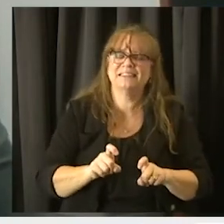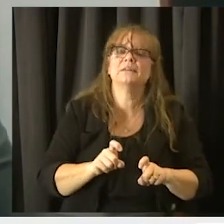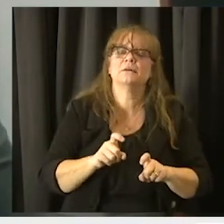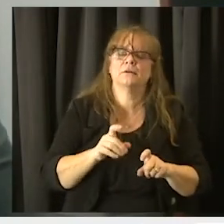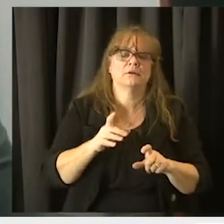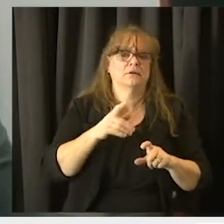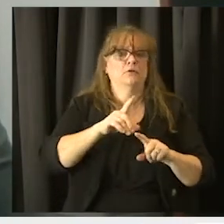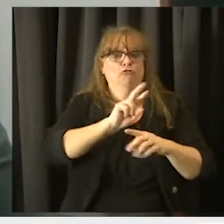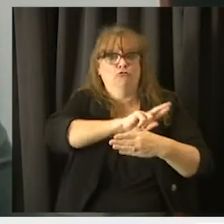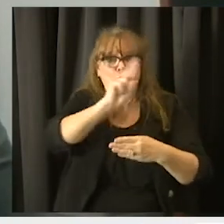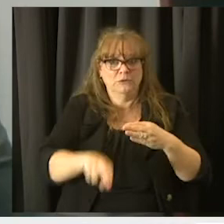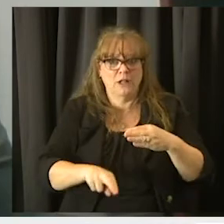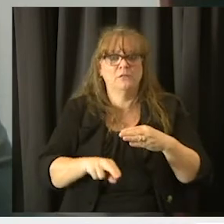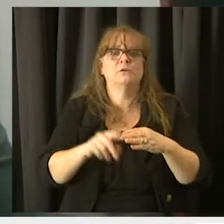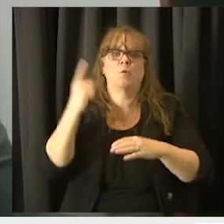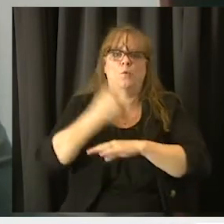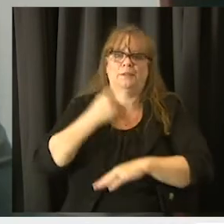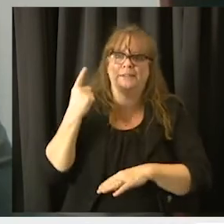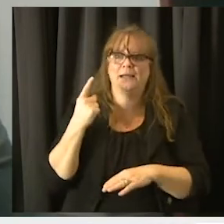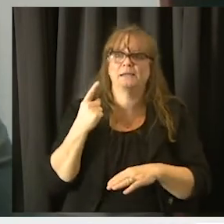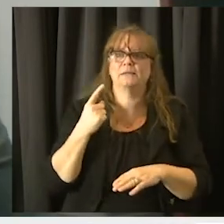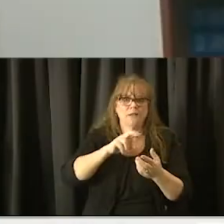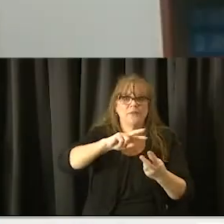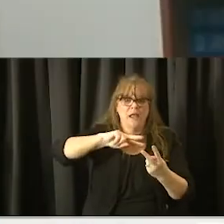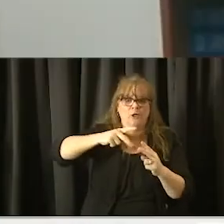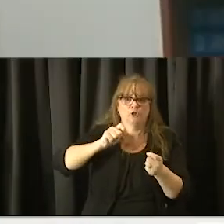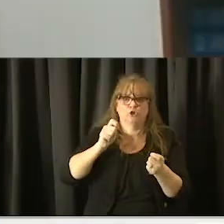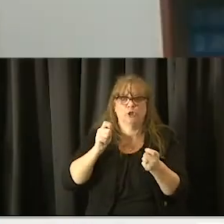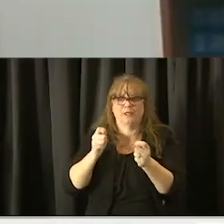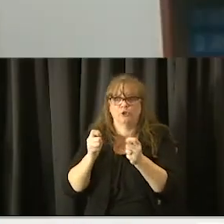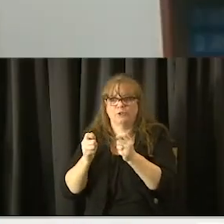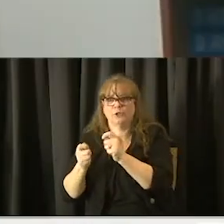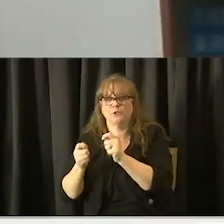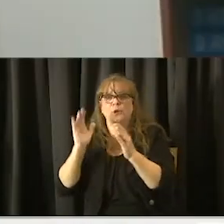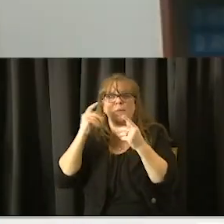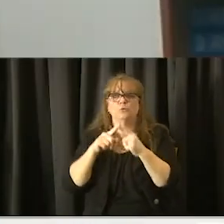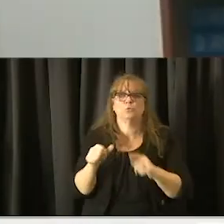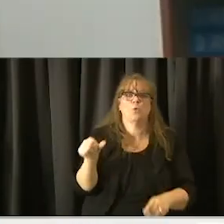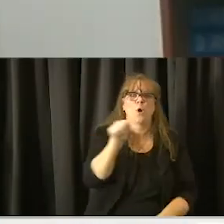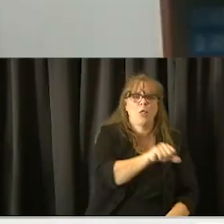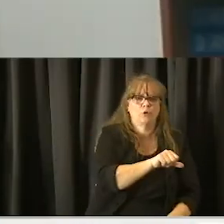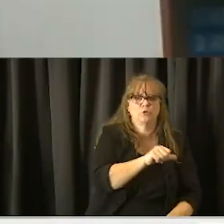to generate all of the data necessary um because we look at every position in the entire viral